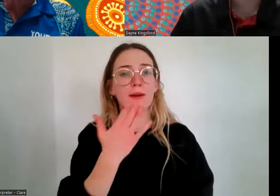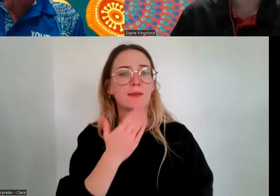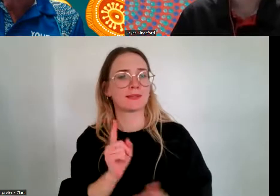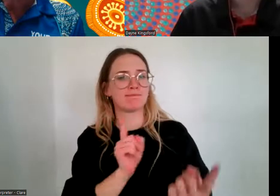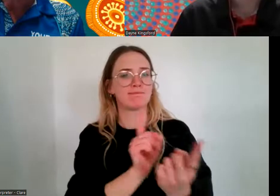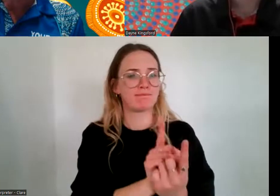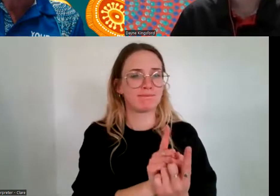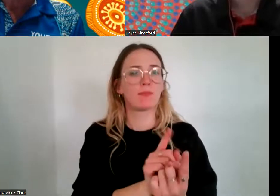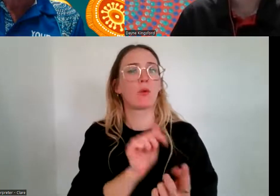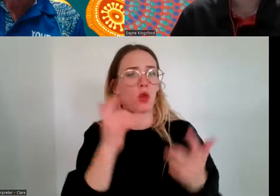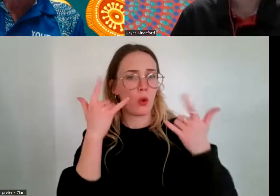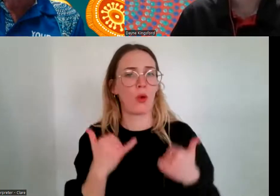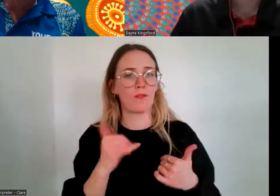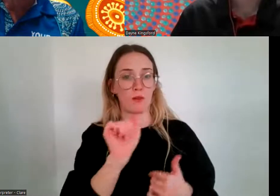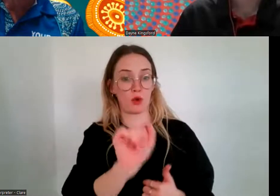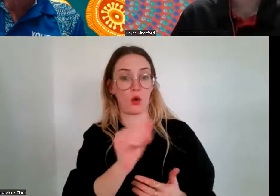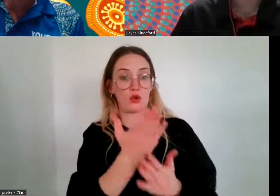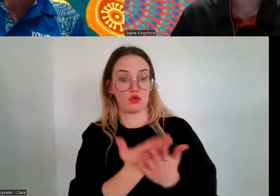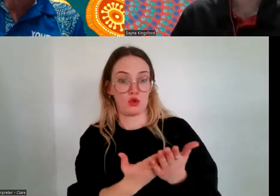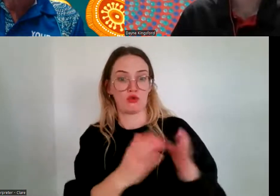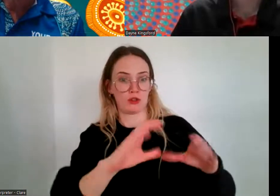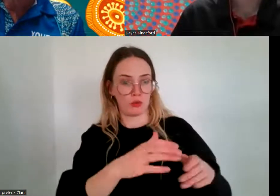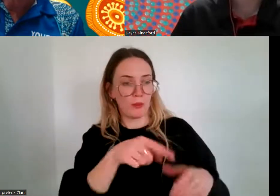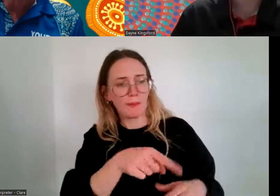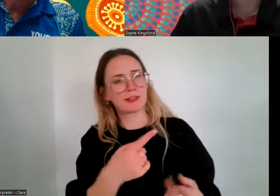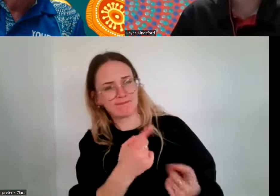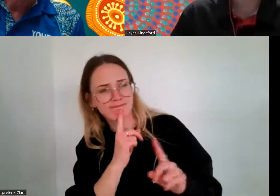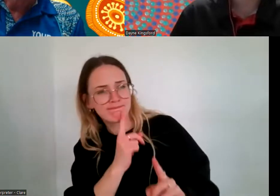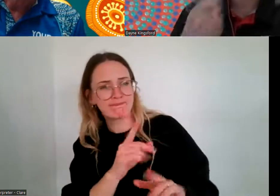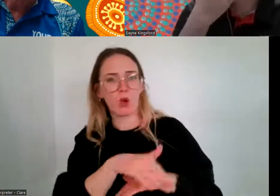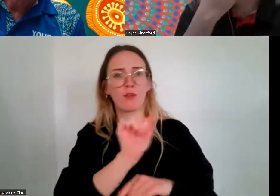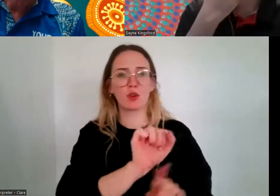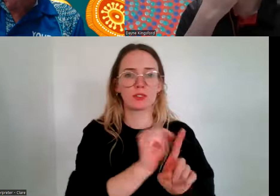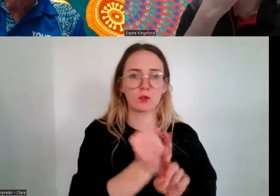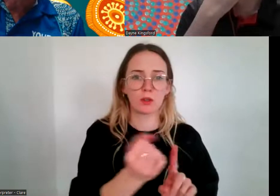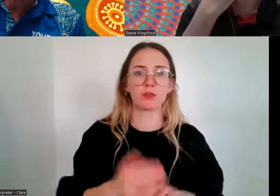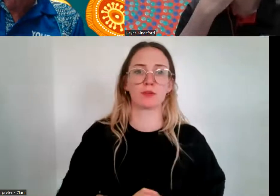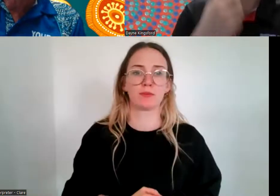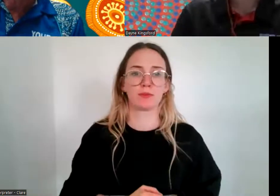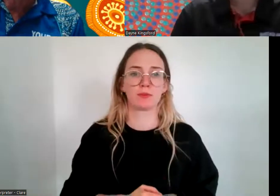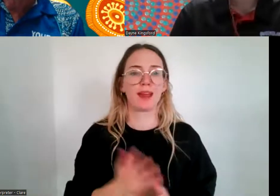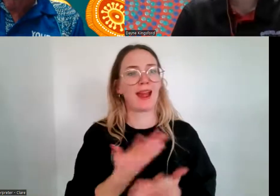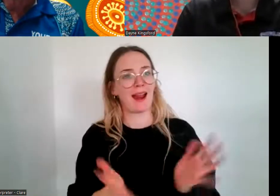Legal Support to get advice about your own situation and safe ways to share your story.